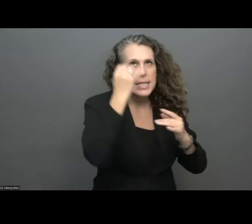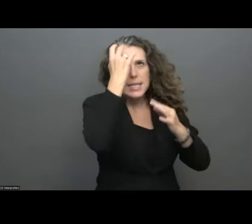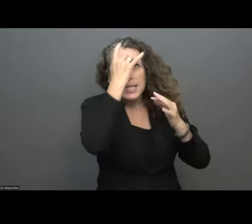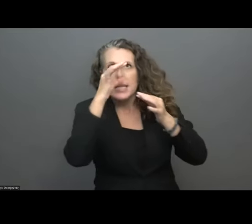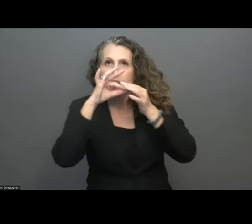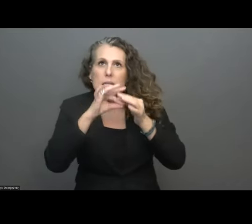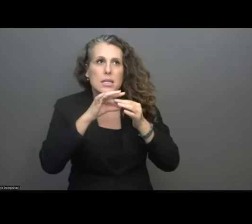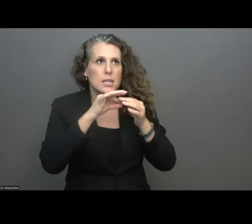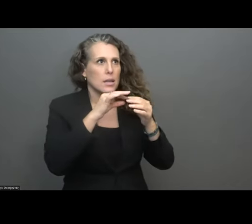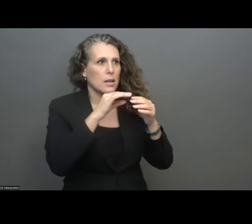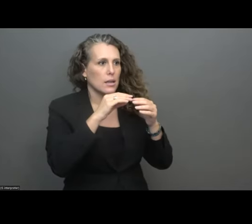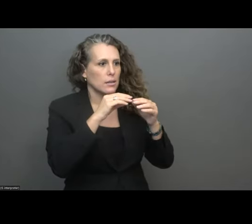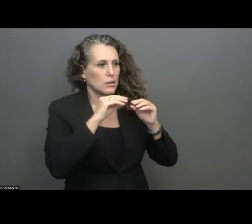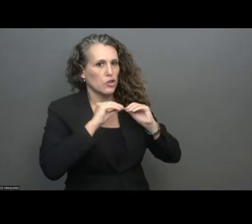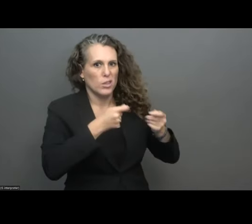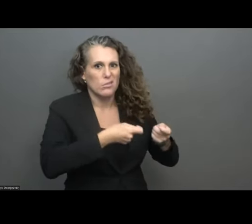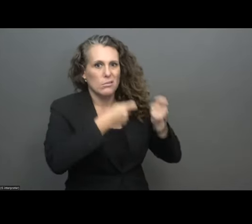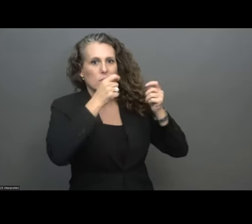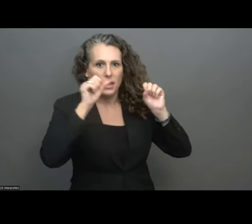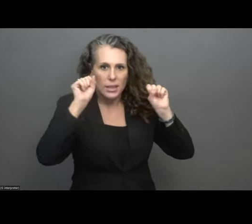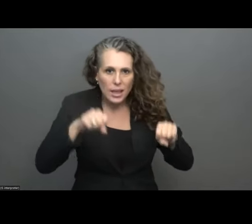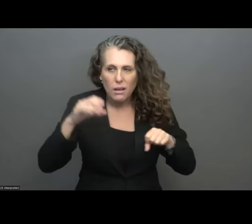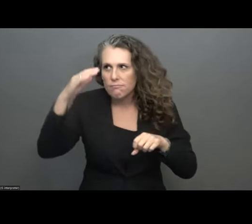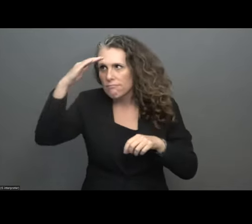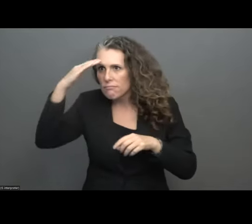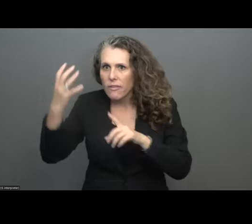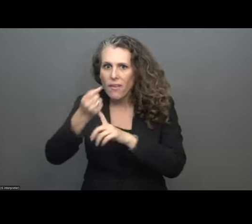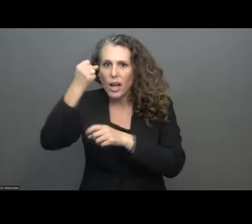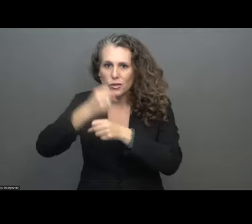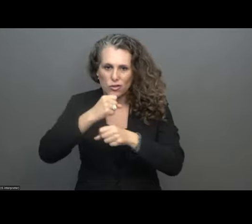also taking that digital dimension of our work into account because these, these are